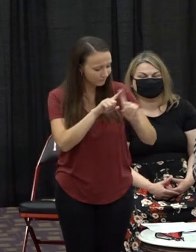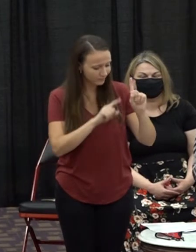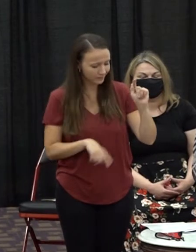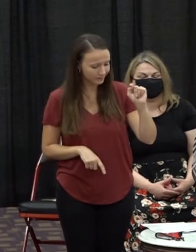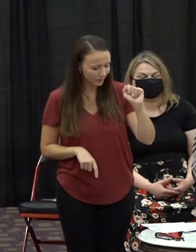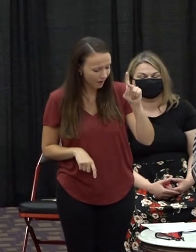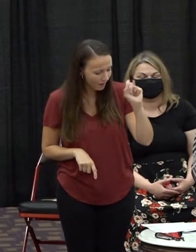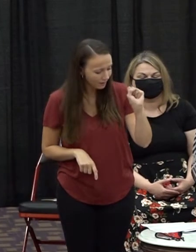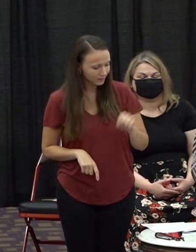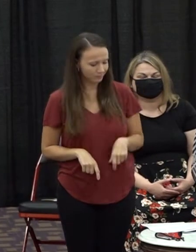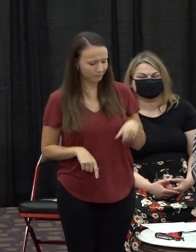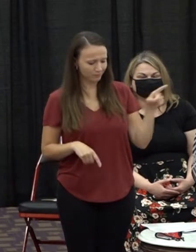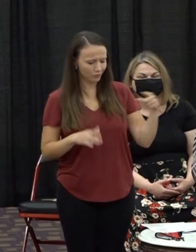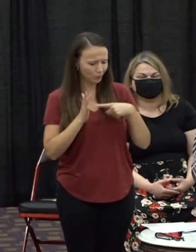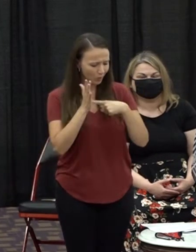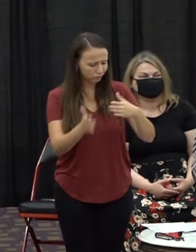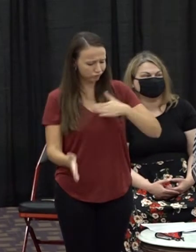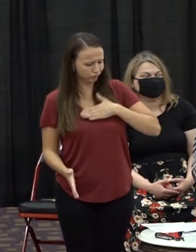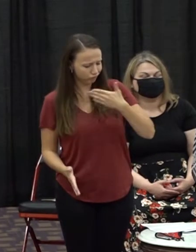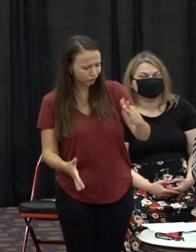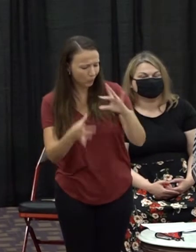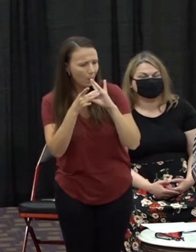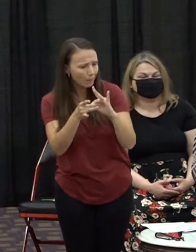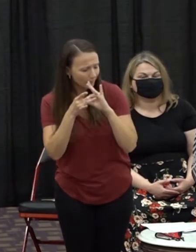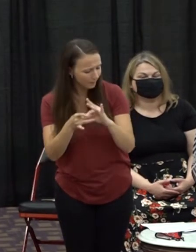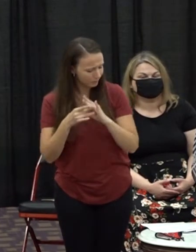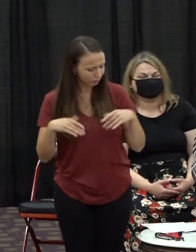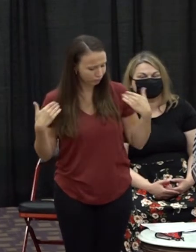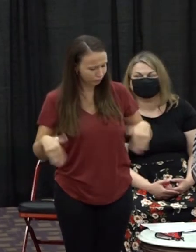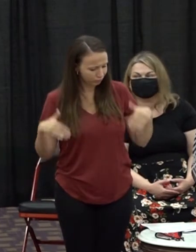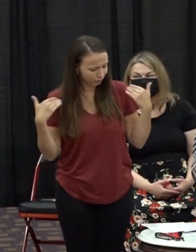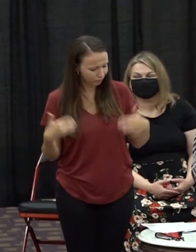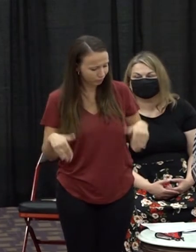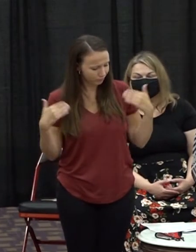she does, all of the tasks that she needed to complete.